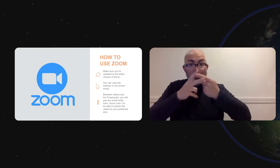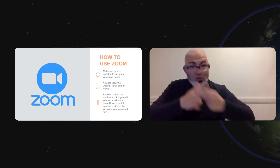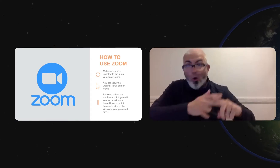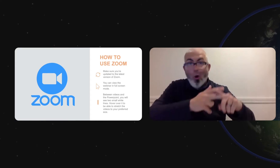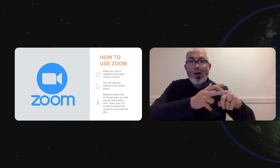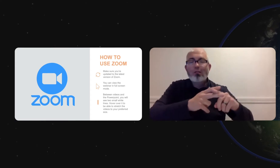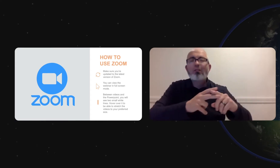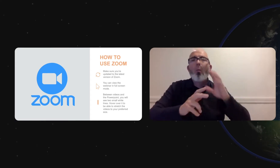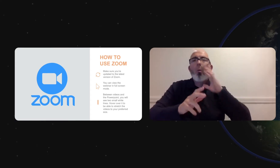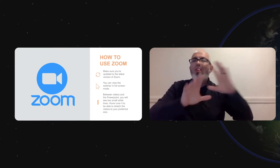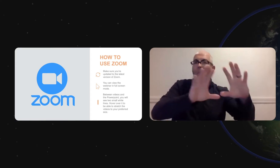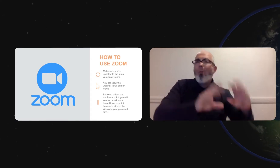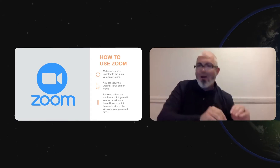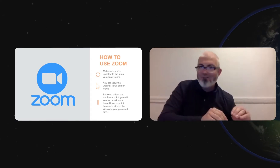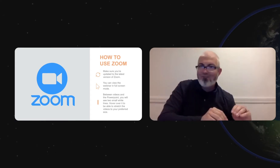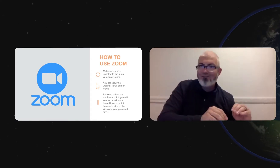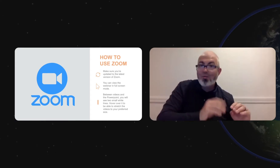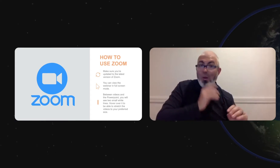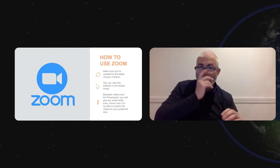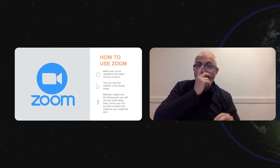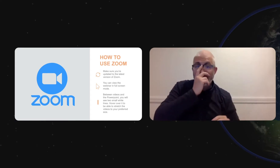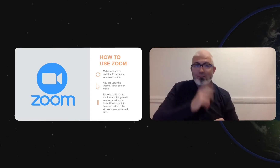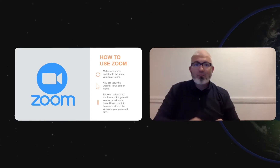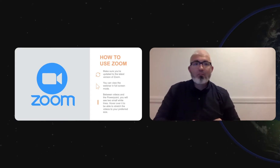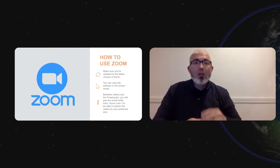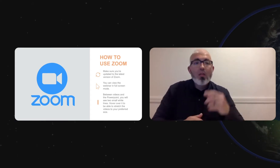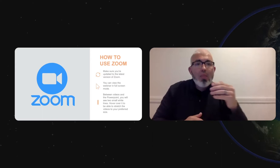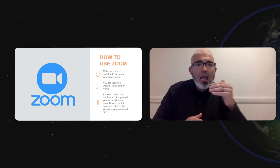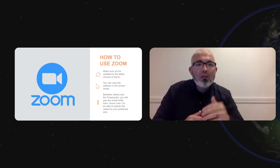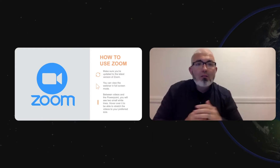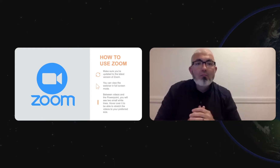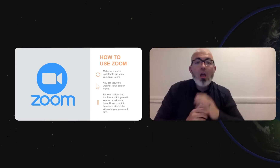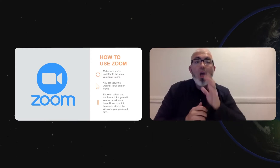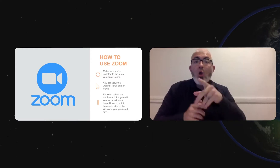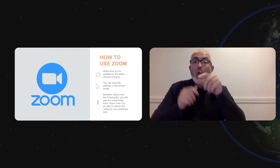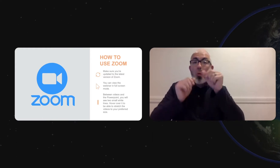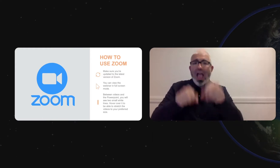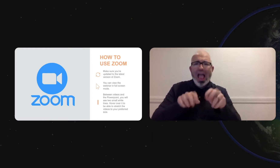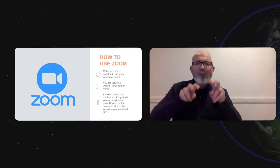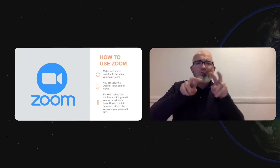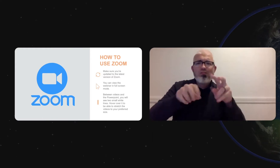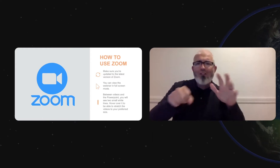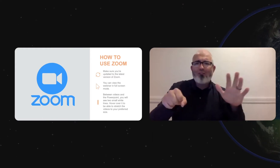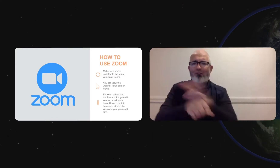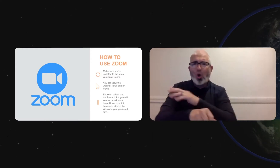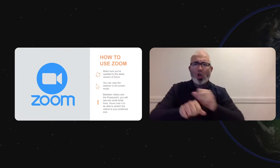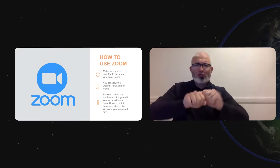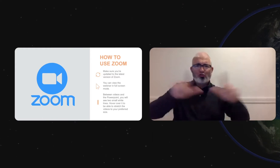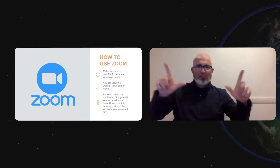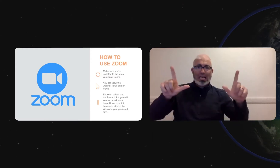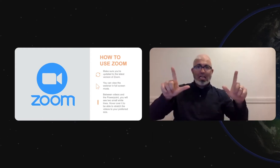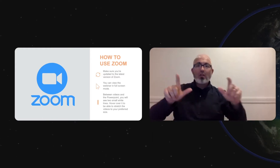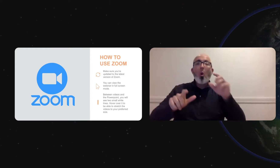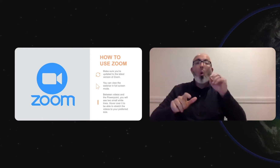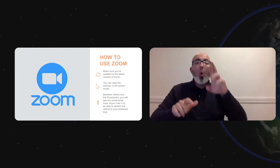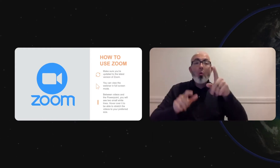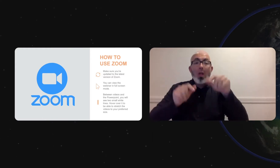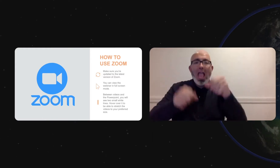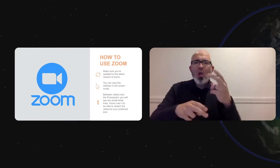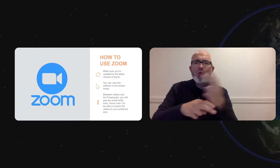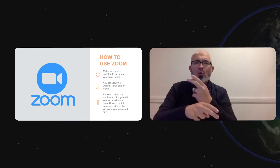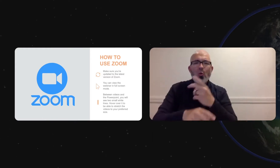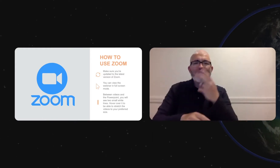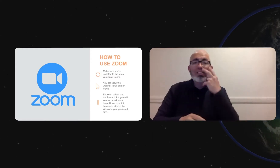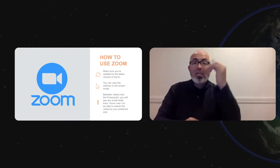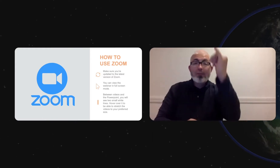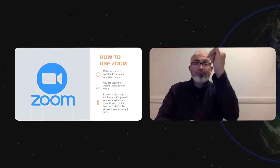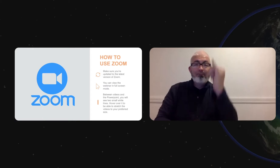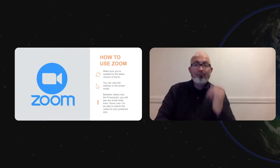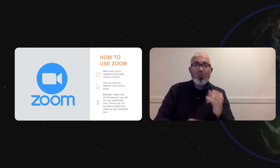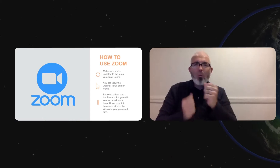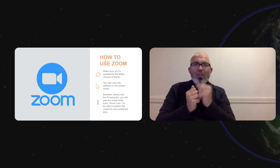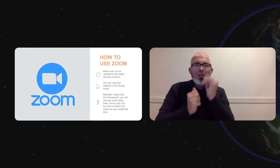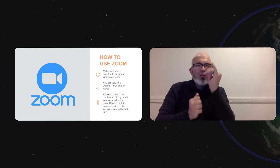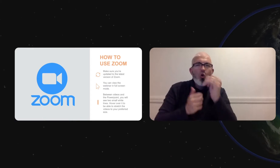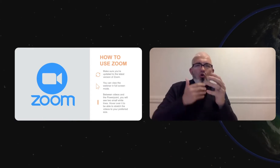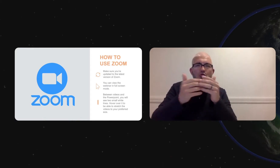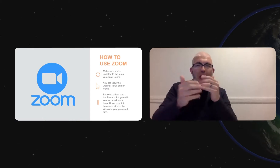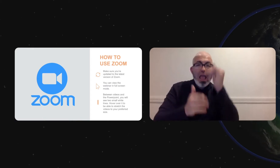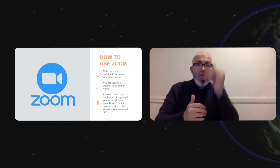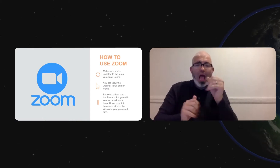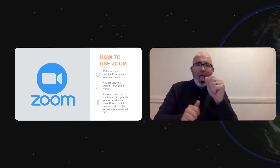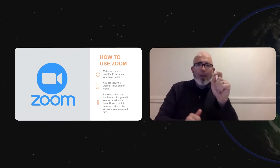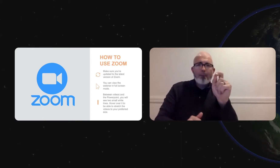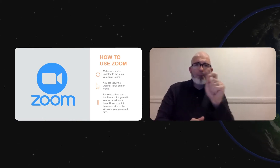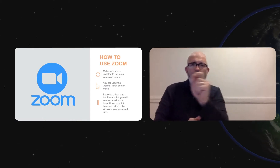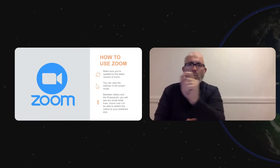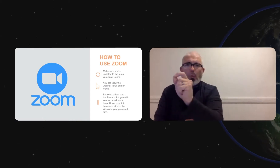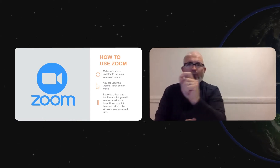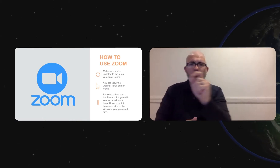Because once we begin, chat is going to be turned off.